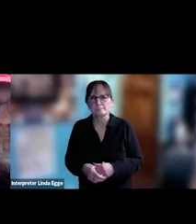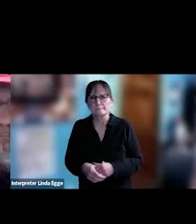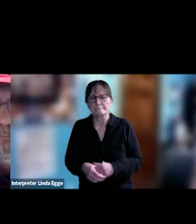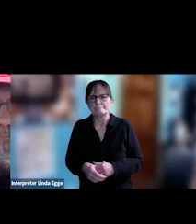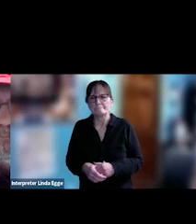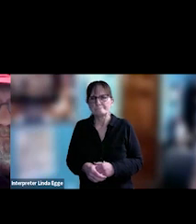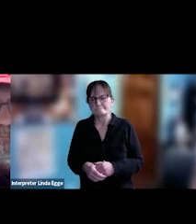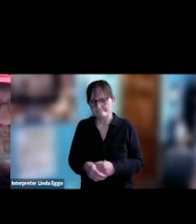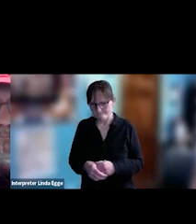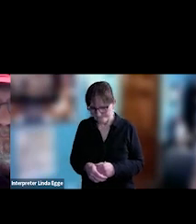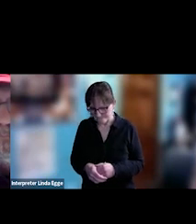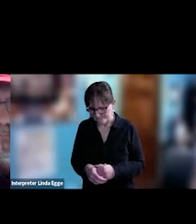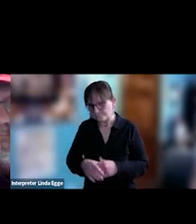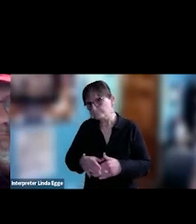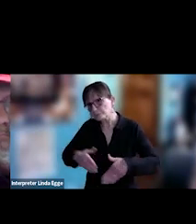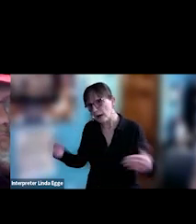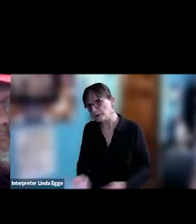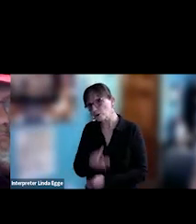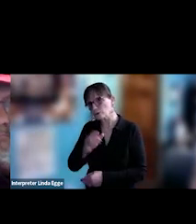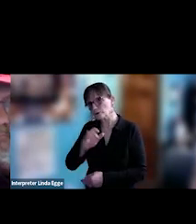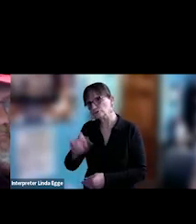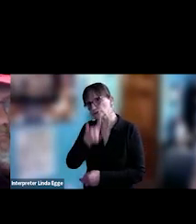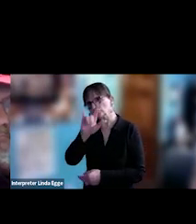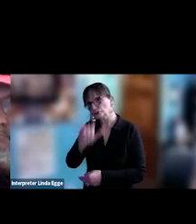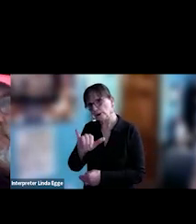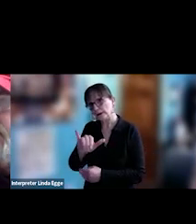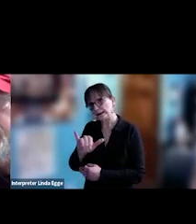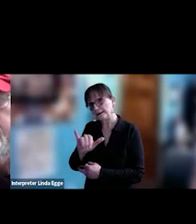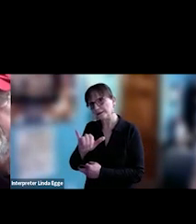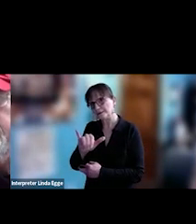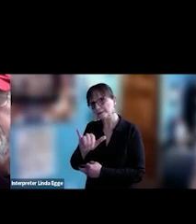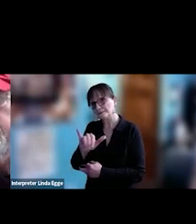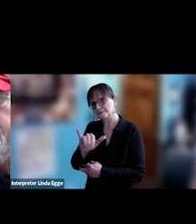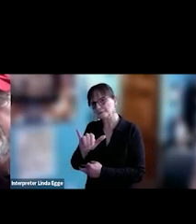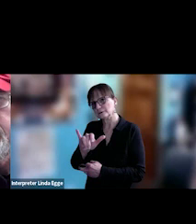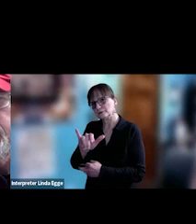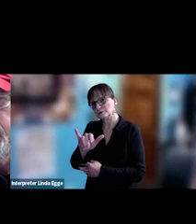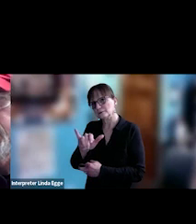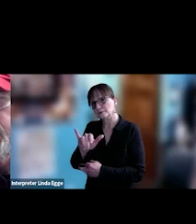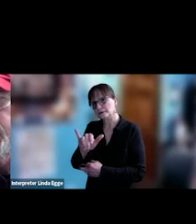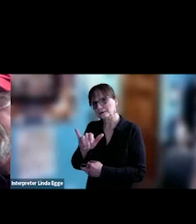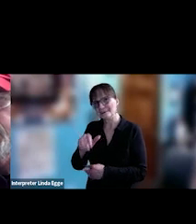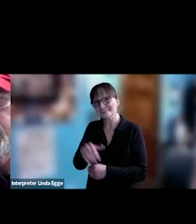Now I'm here with Jerry. Okay, we are gonna have...